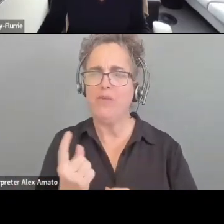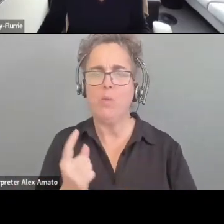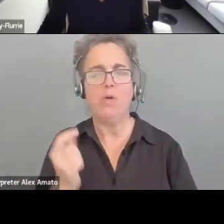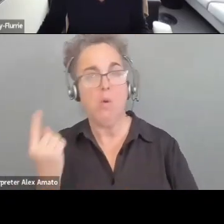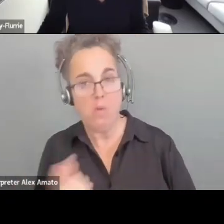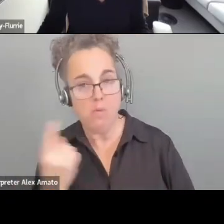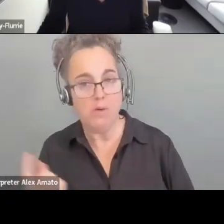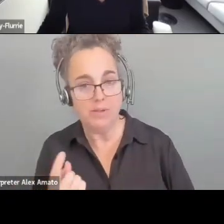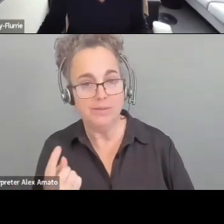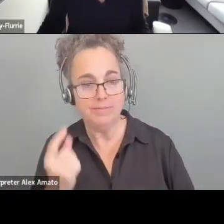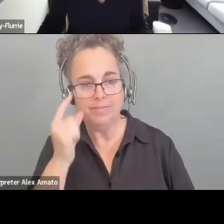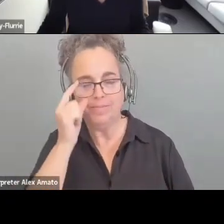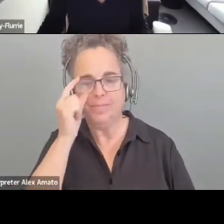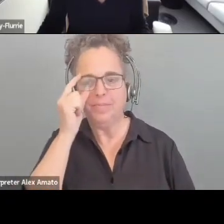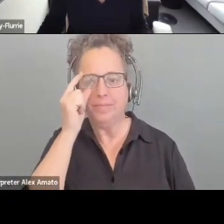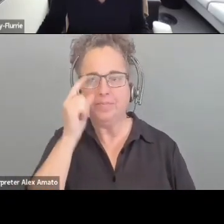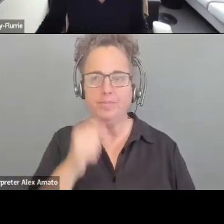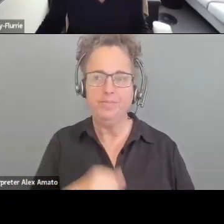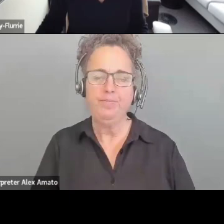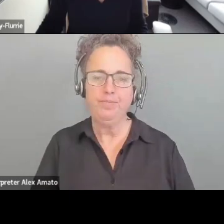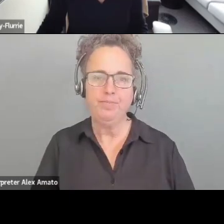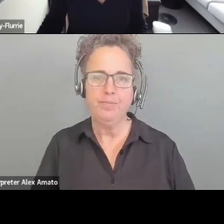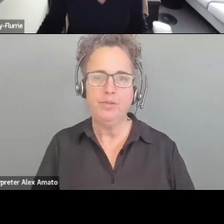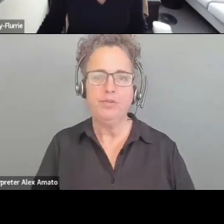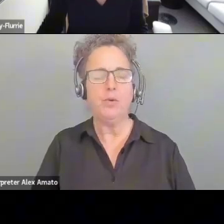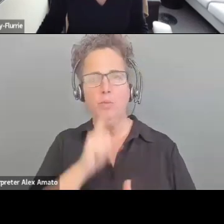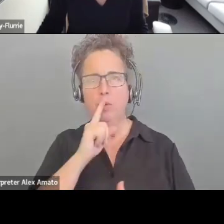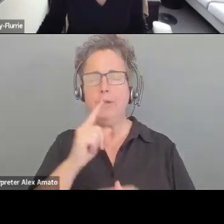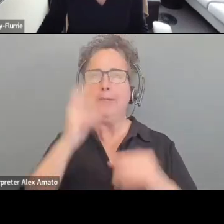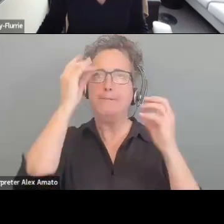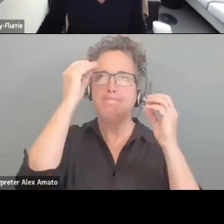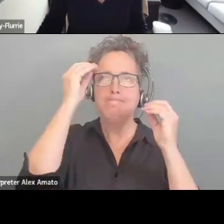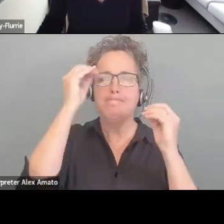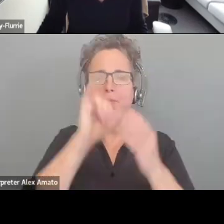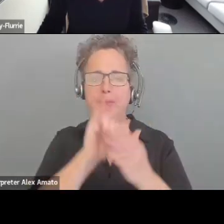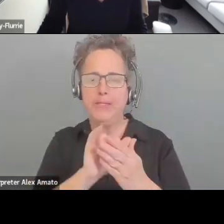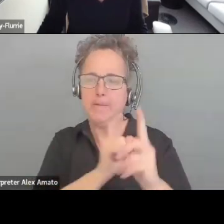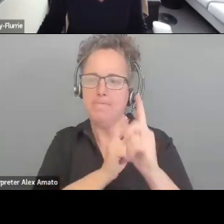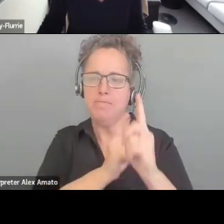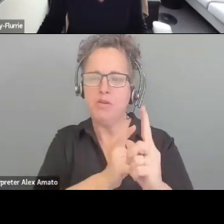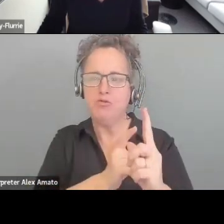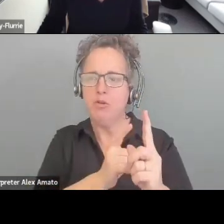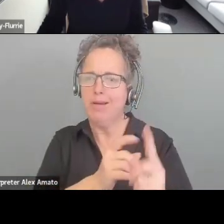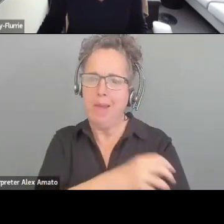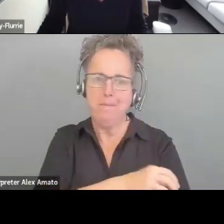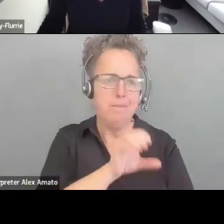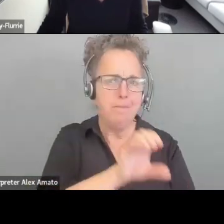So, wallowing in this mission, empower every person and every organization on the planet to achieve more.